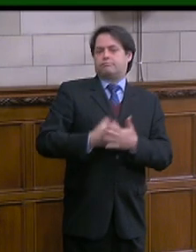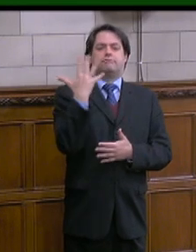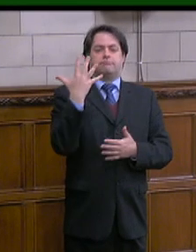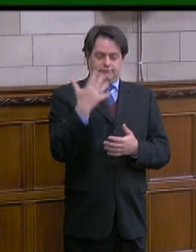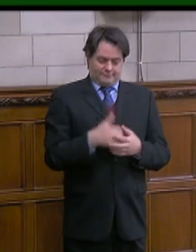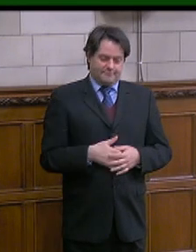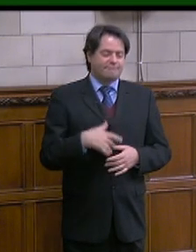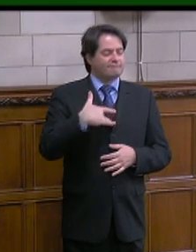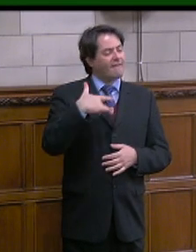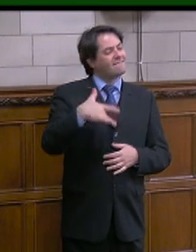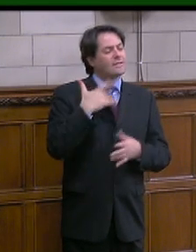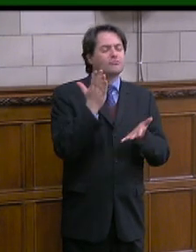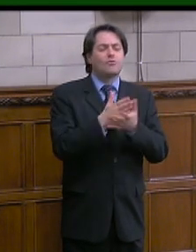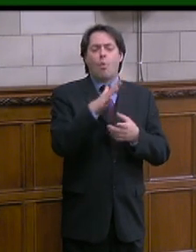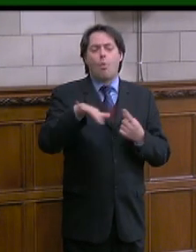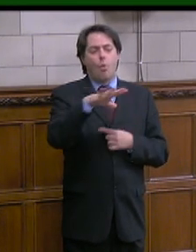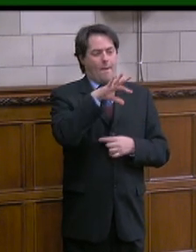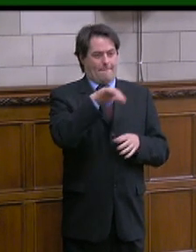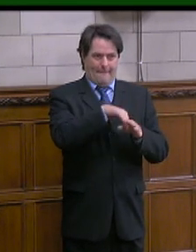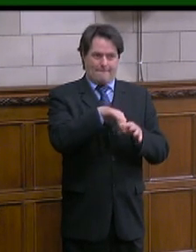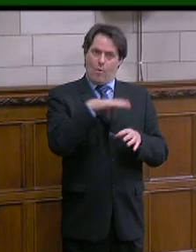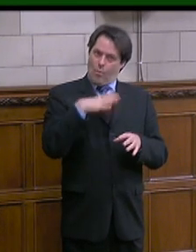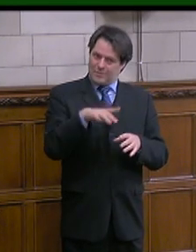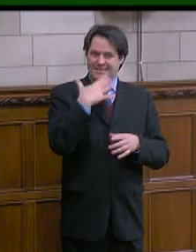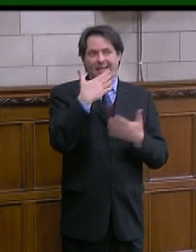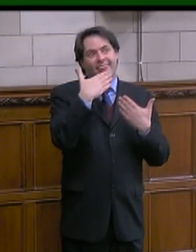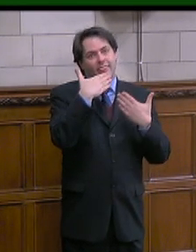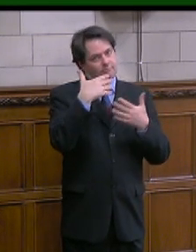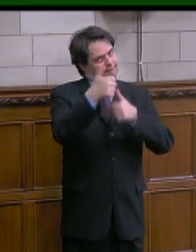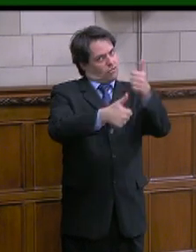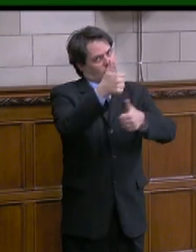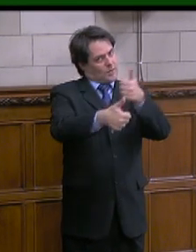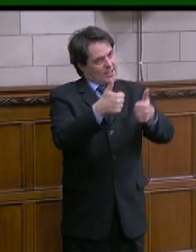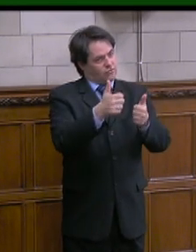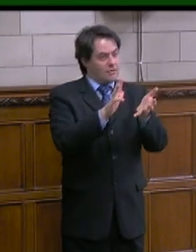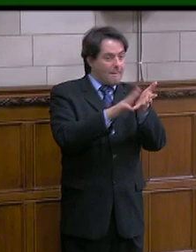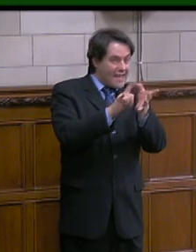I am sure that all Members will join me in sending our congratulations to Maisie, Rachel